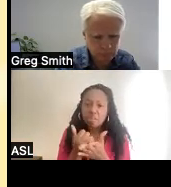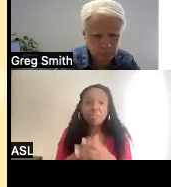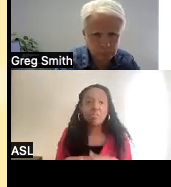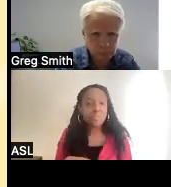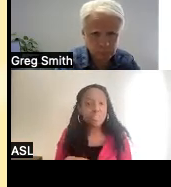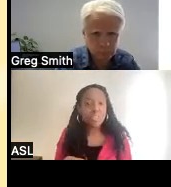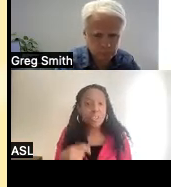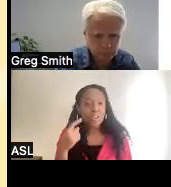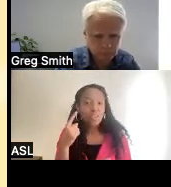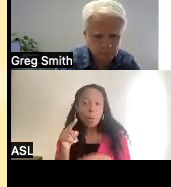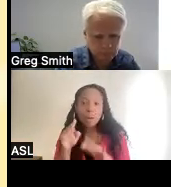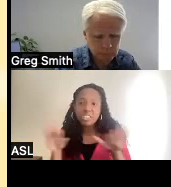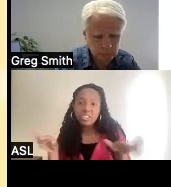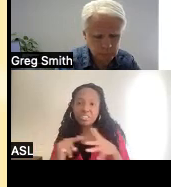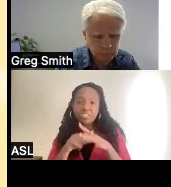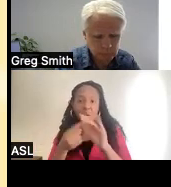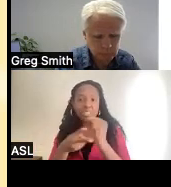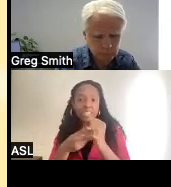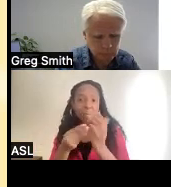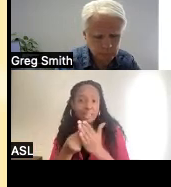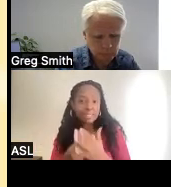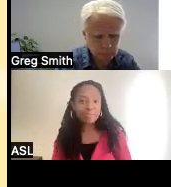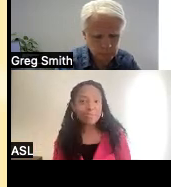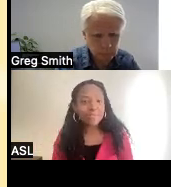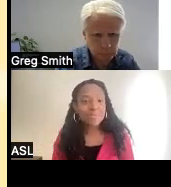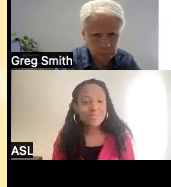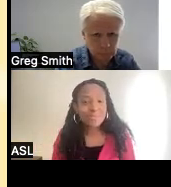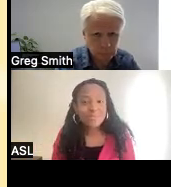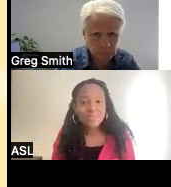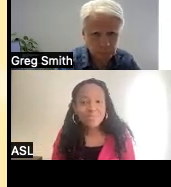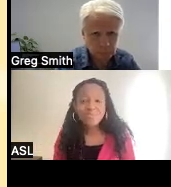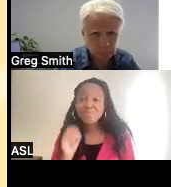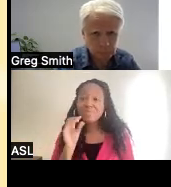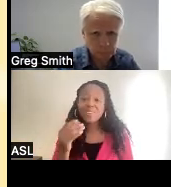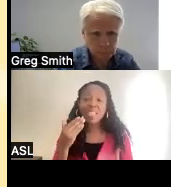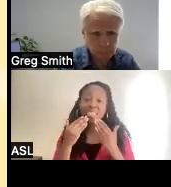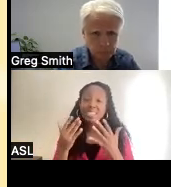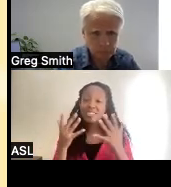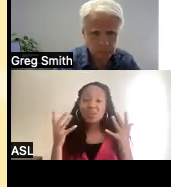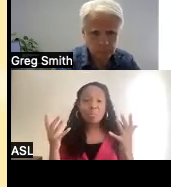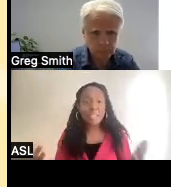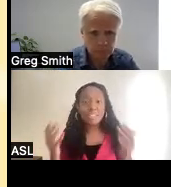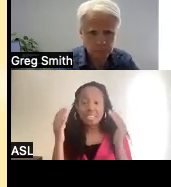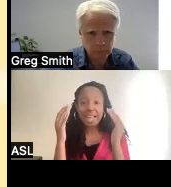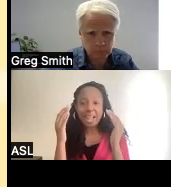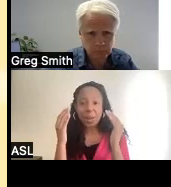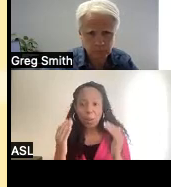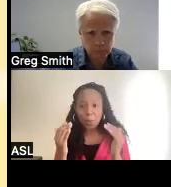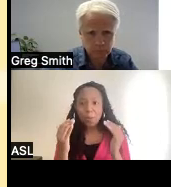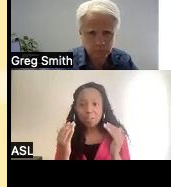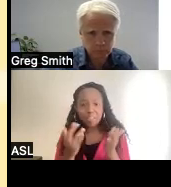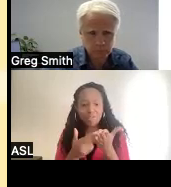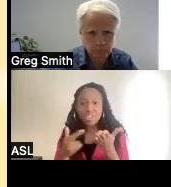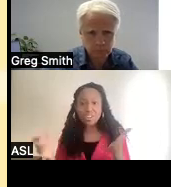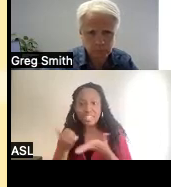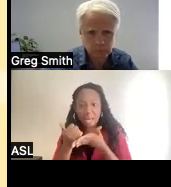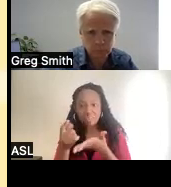beginners so thank you so much I do hope you find these resources helpful financial literacy is such